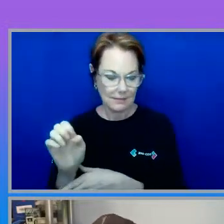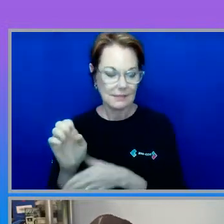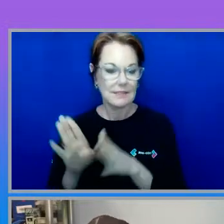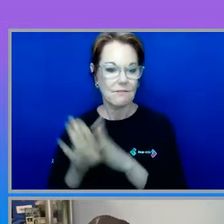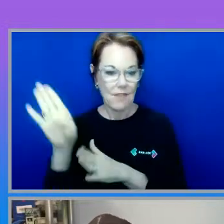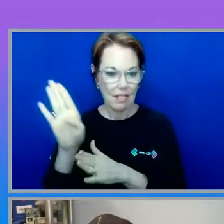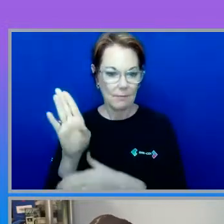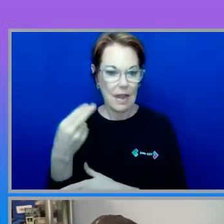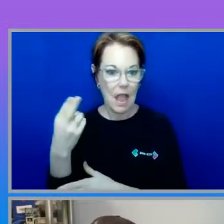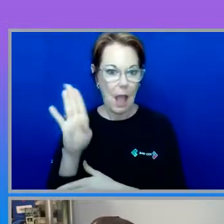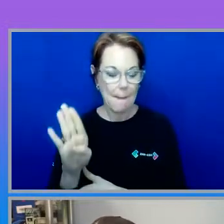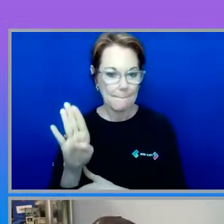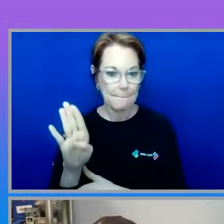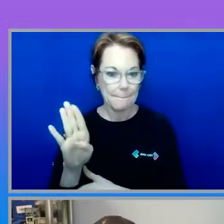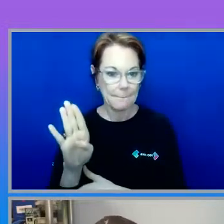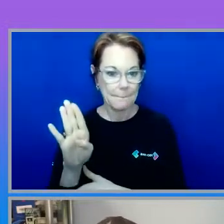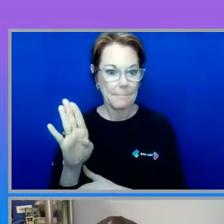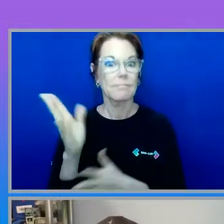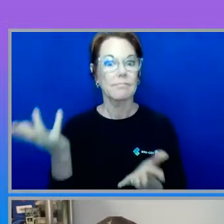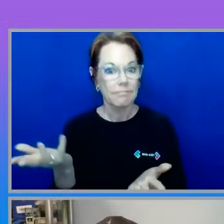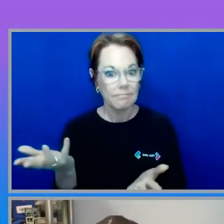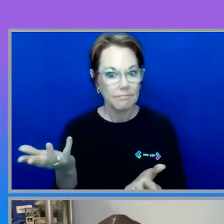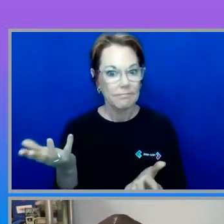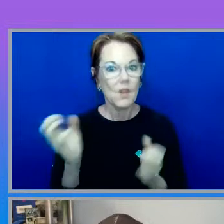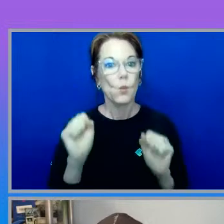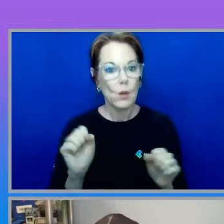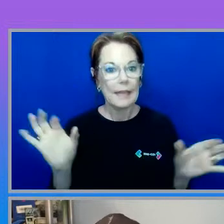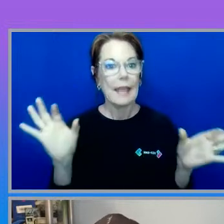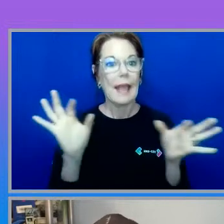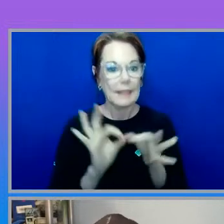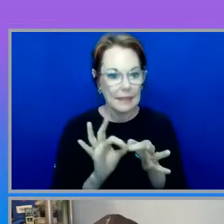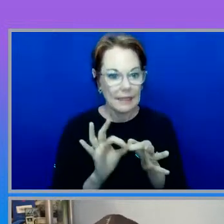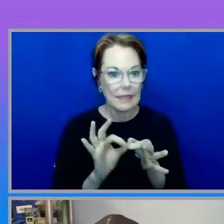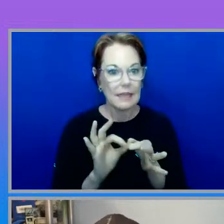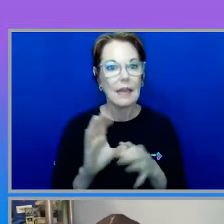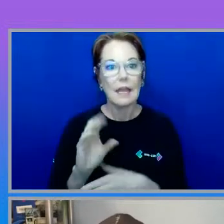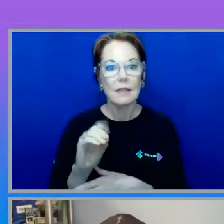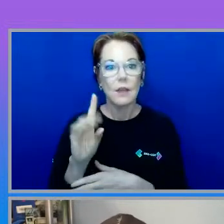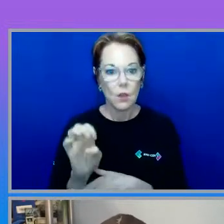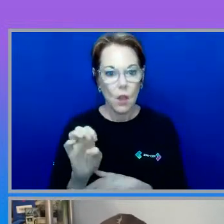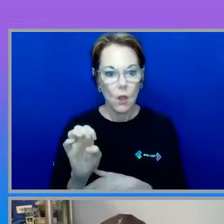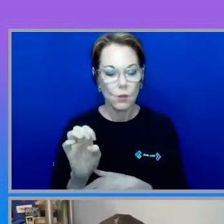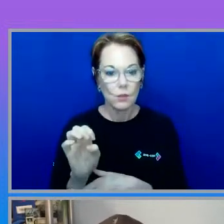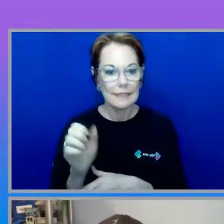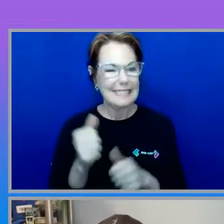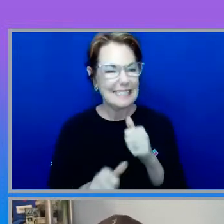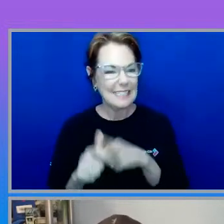can also add linter to GitHub actions too. So we lint the code